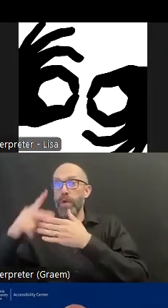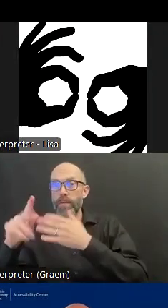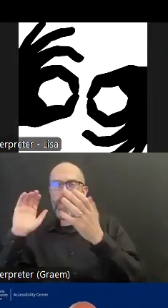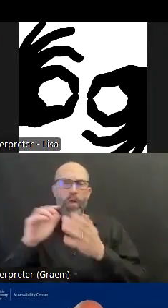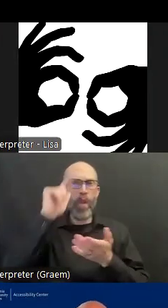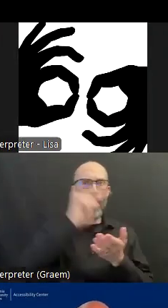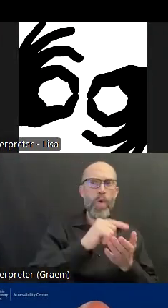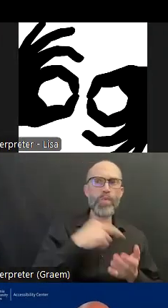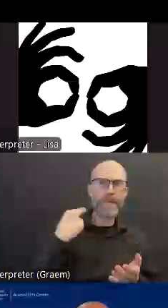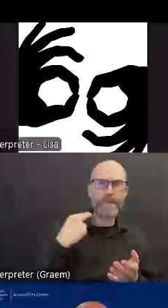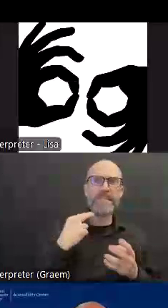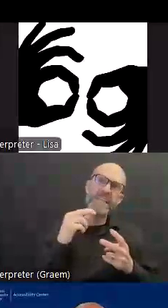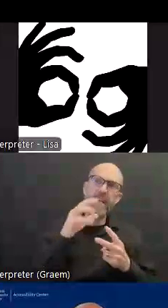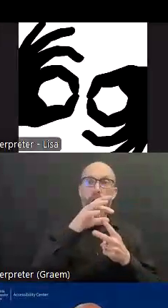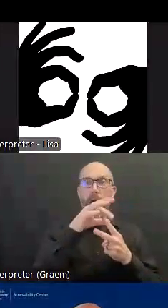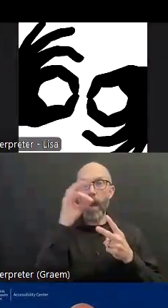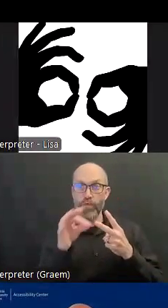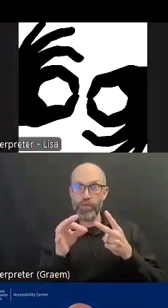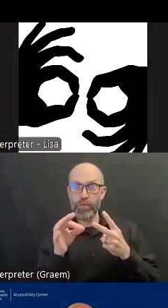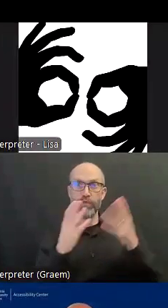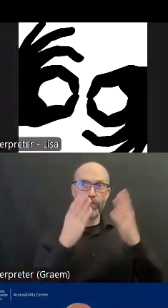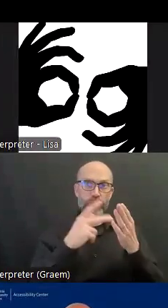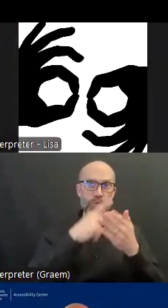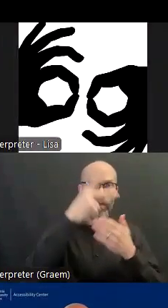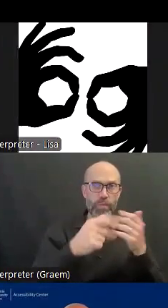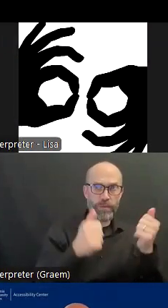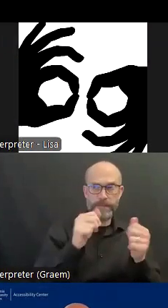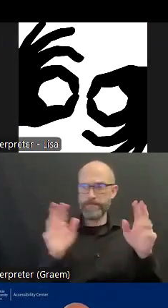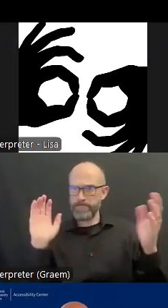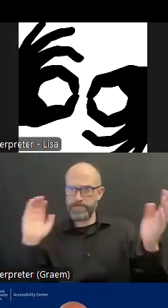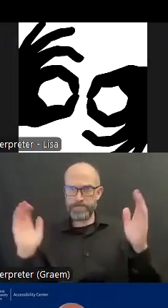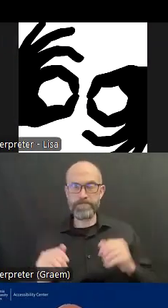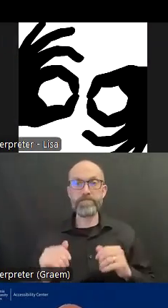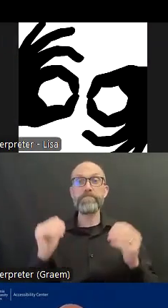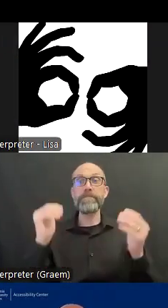Is it an optional service or program? Next factor is the audience size.